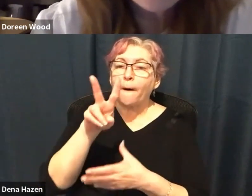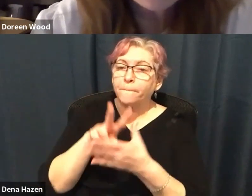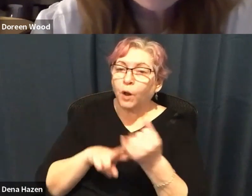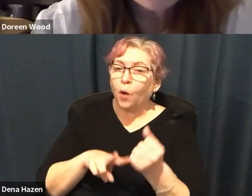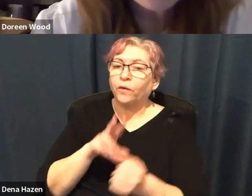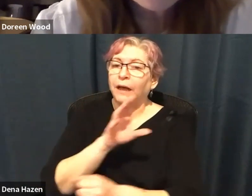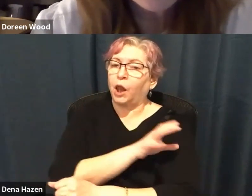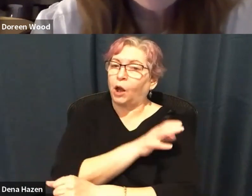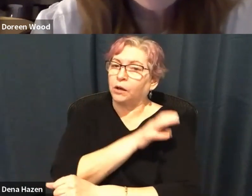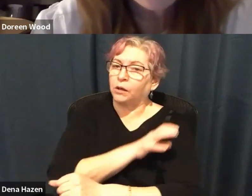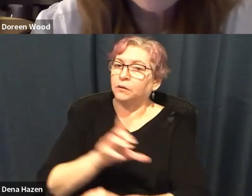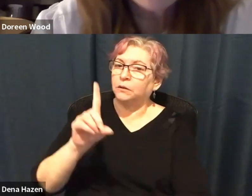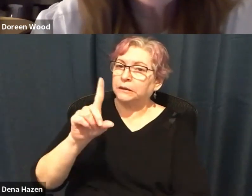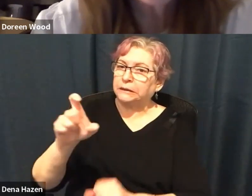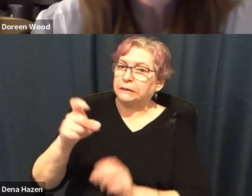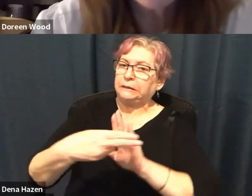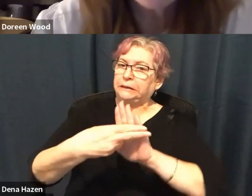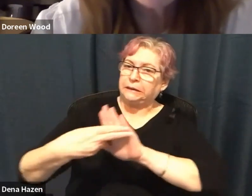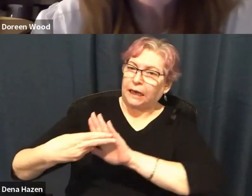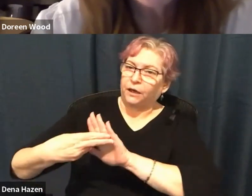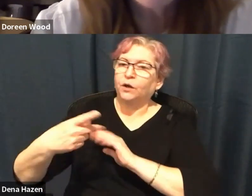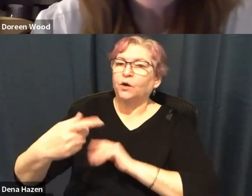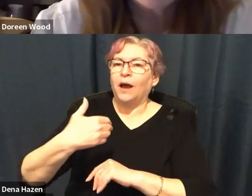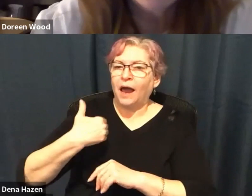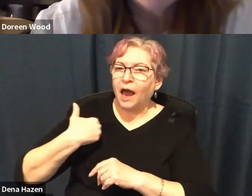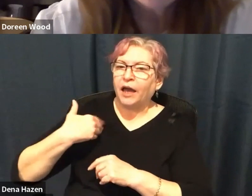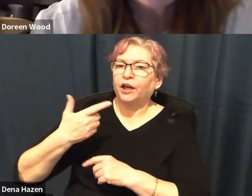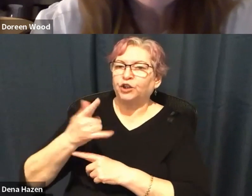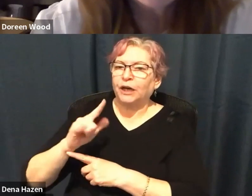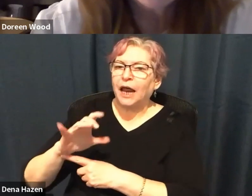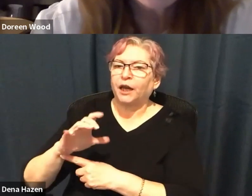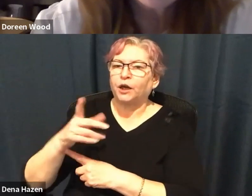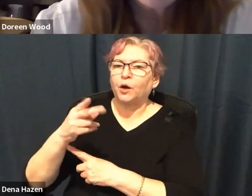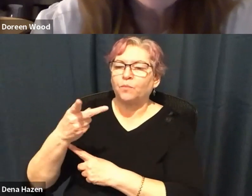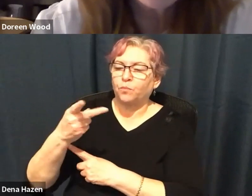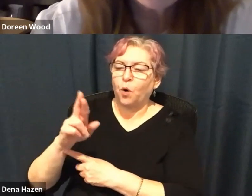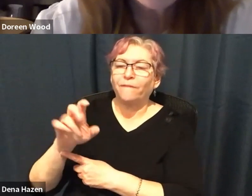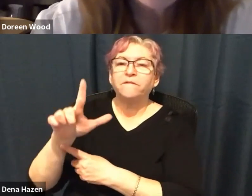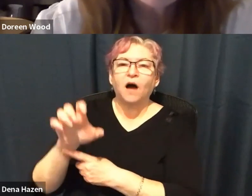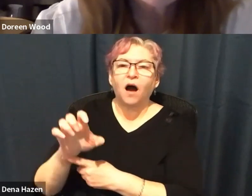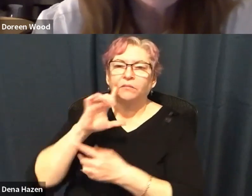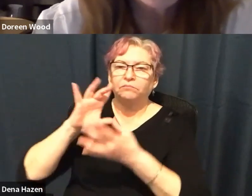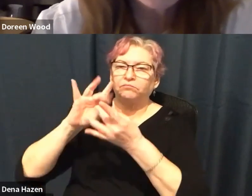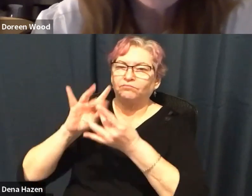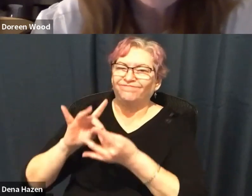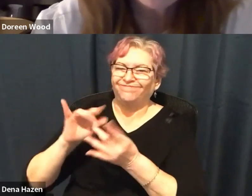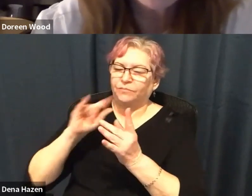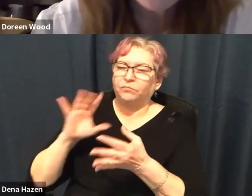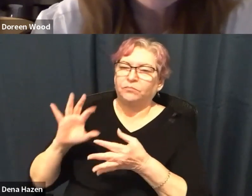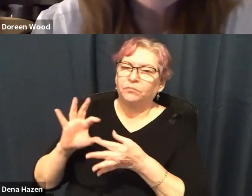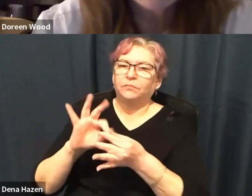diagnosed and that you have a genetic profile that confirms to this kind of USH2A